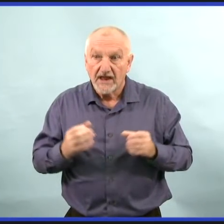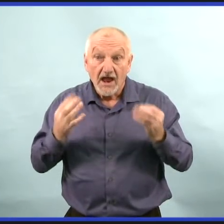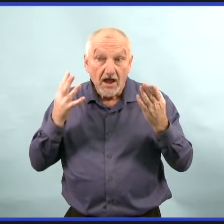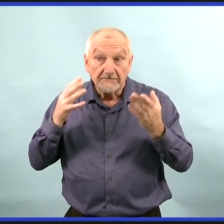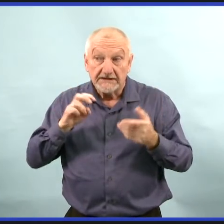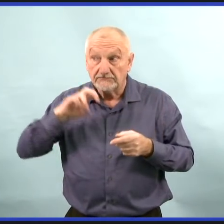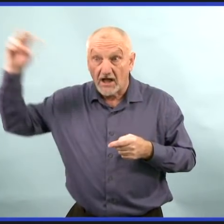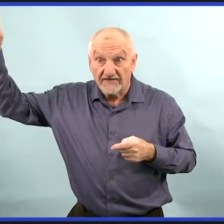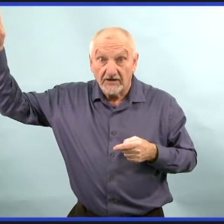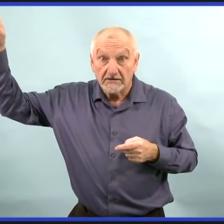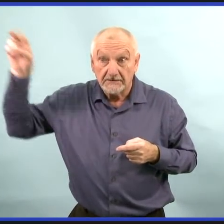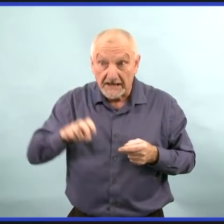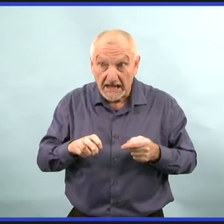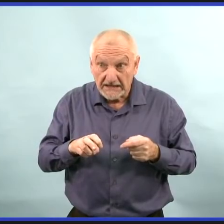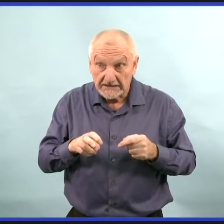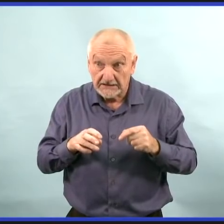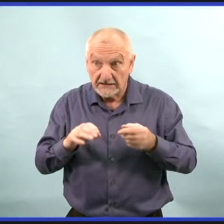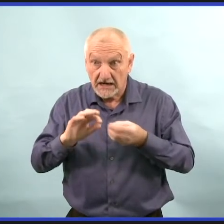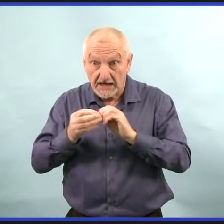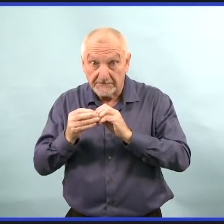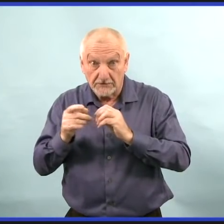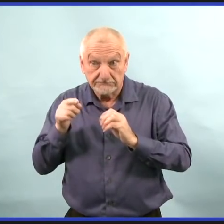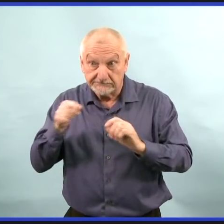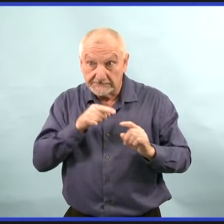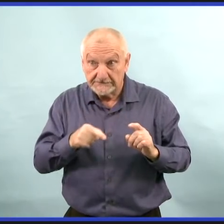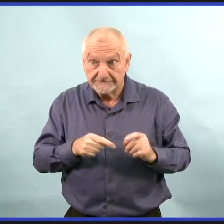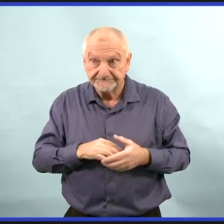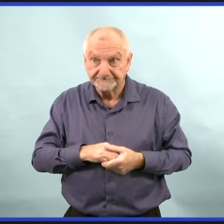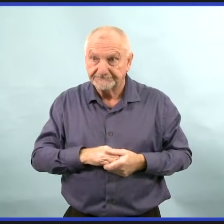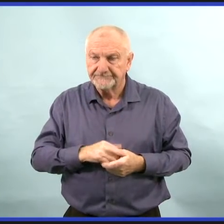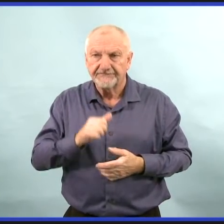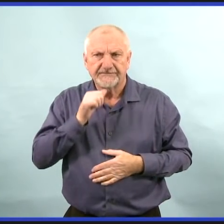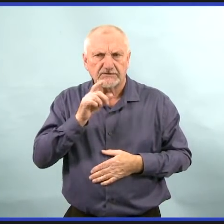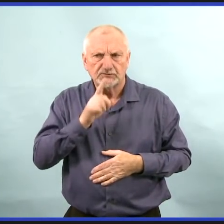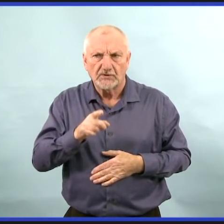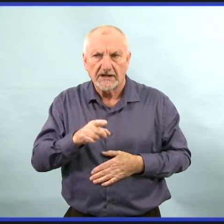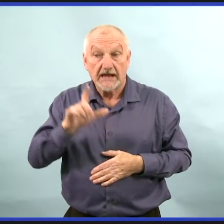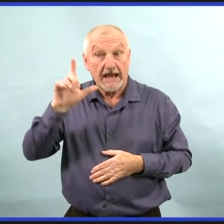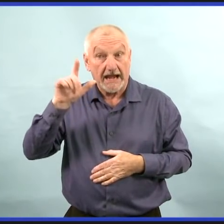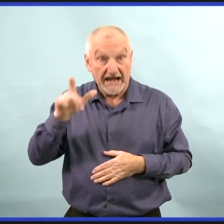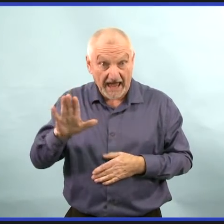have a specific number i know the lab moved quite quickly and started sequencing all travel related